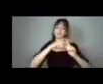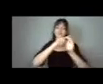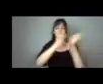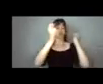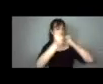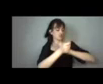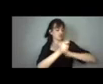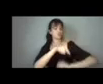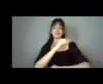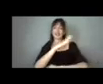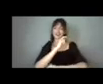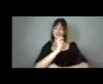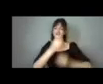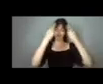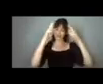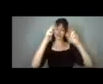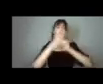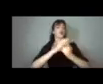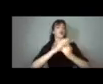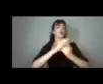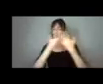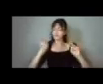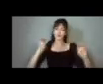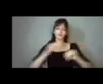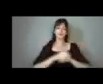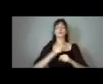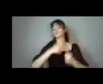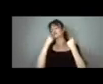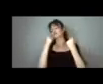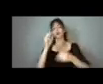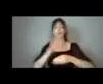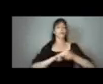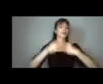to the lives of so many. And I strongly welcome today's focus on those who are